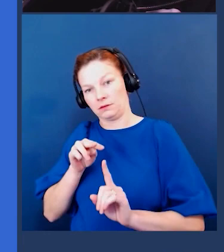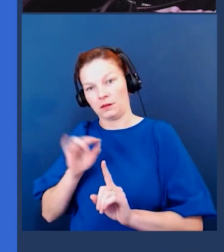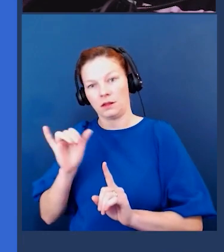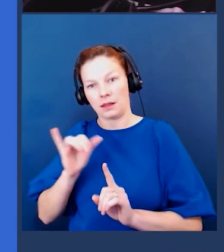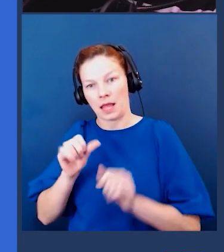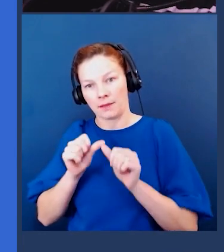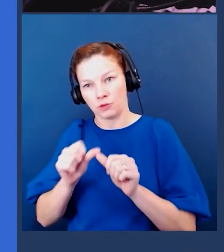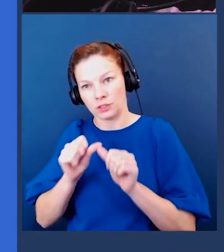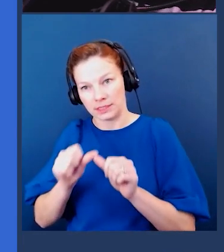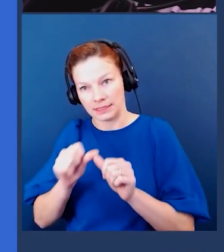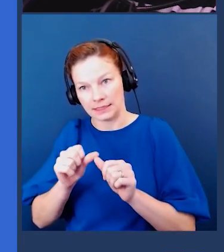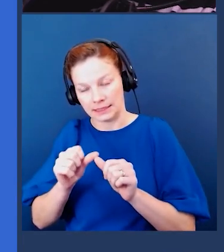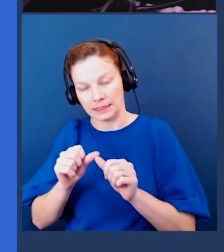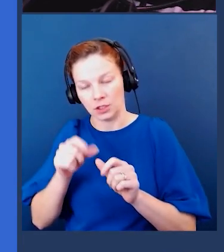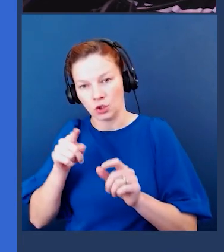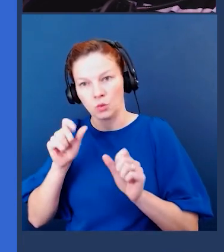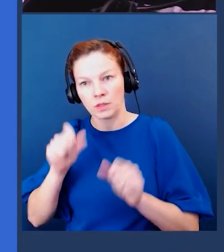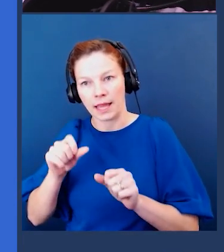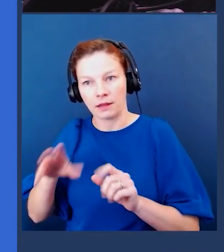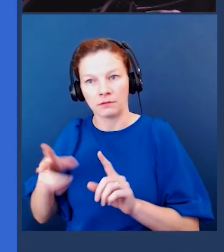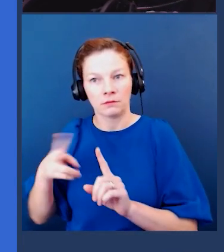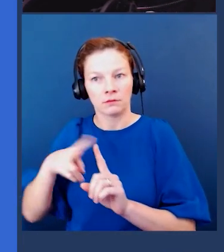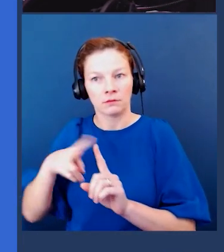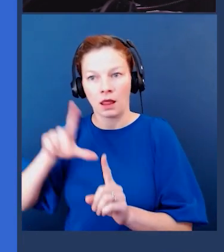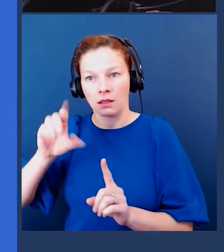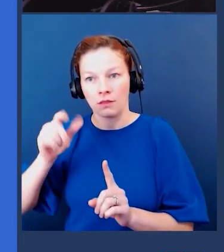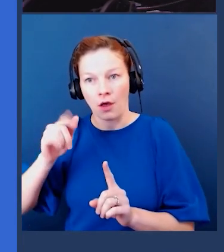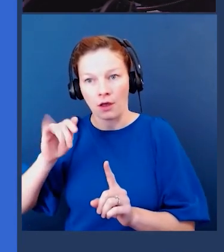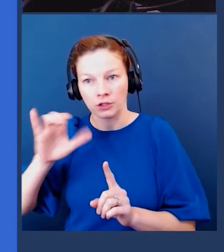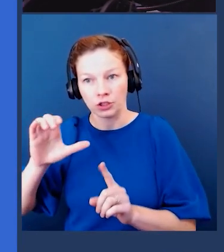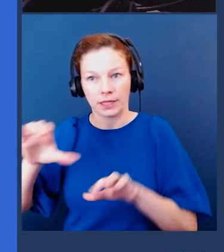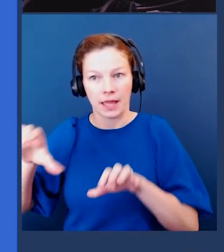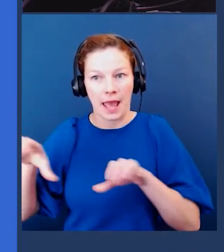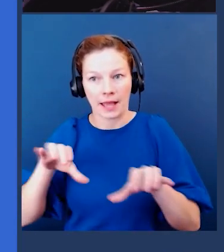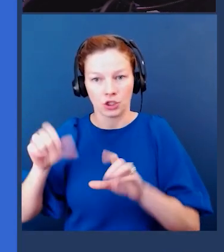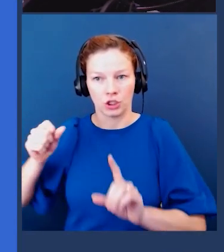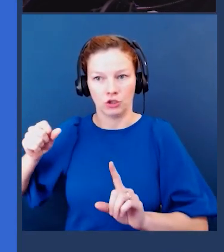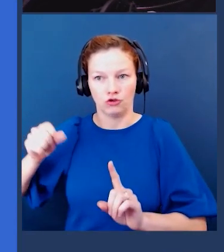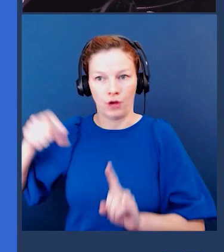and you can have logic and action being trigger based on that stream of data.